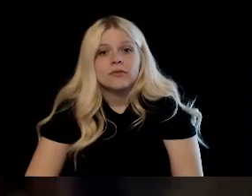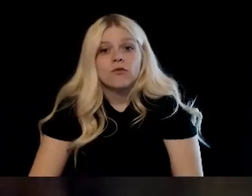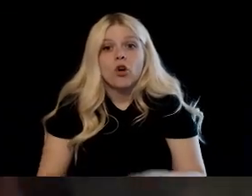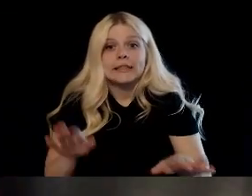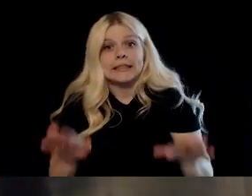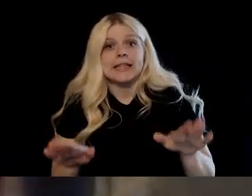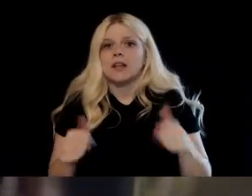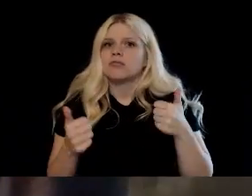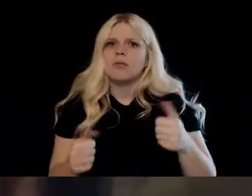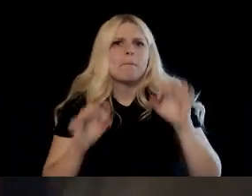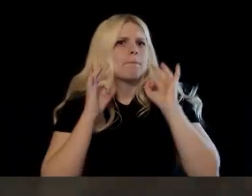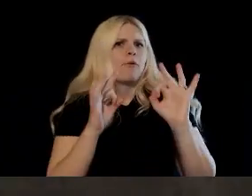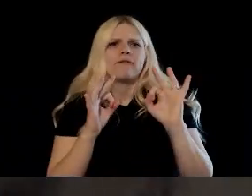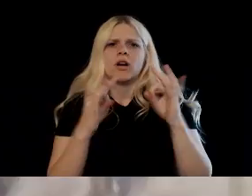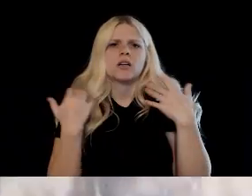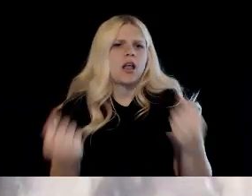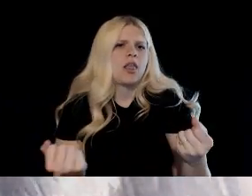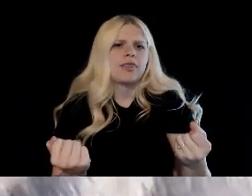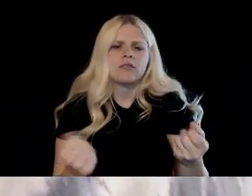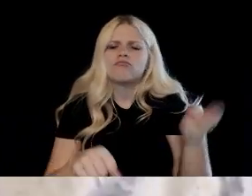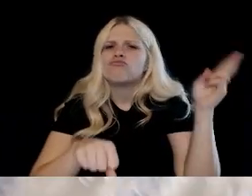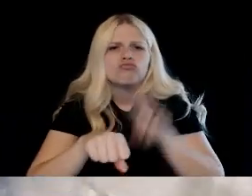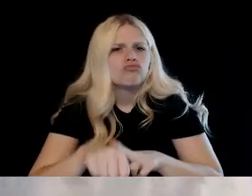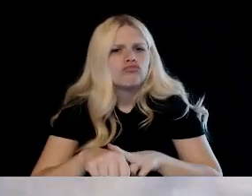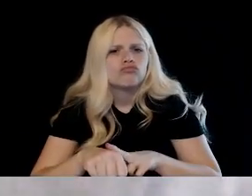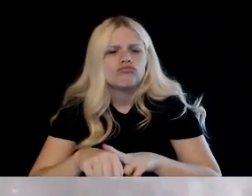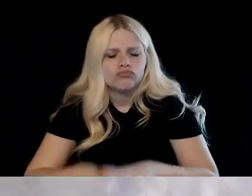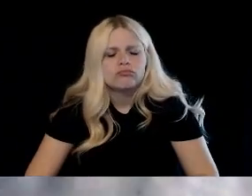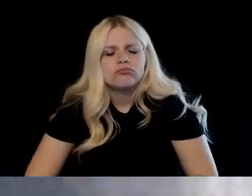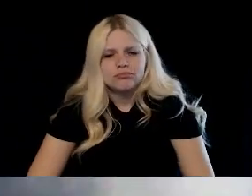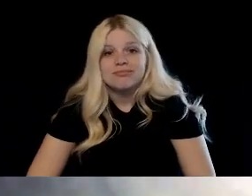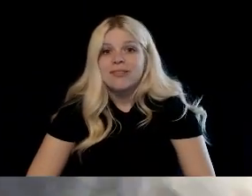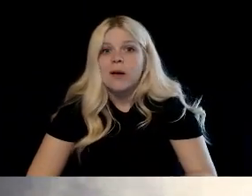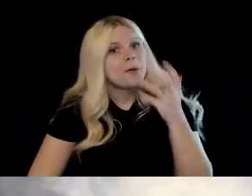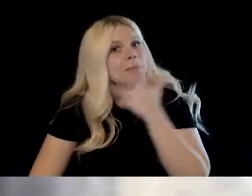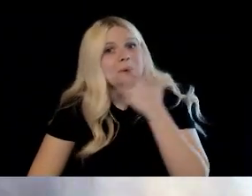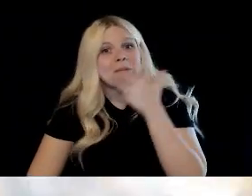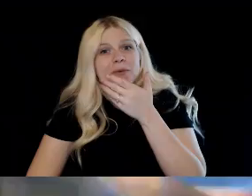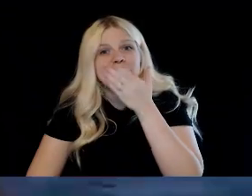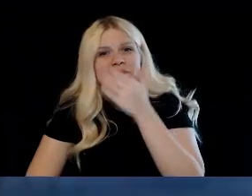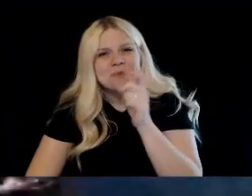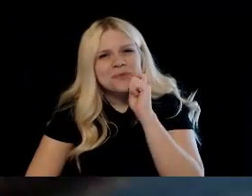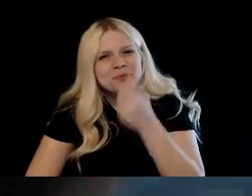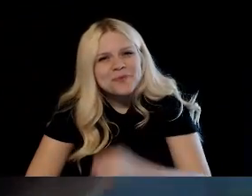Erica: Okay, I can see that. Oh my goodness! Michelle: Alright, and we're just gonna back in this way.